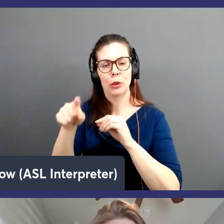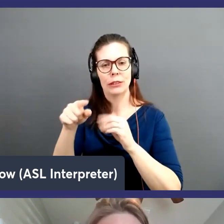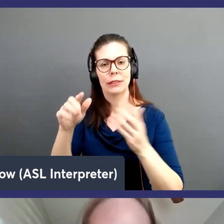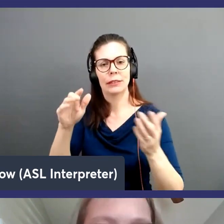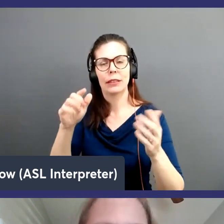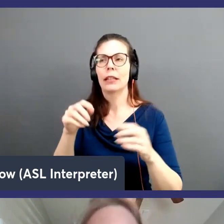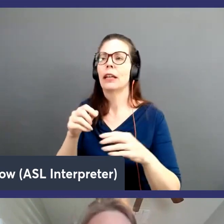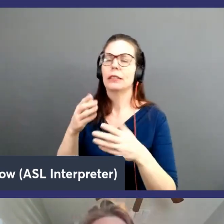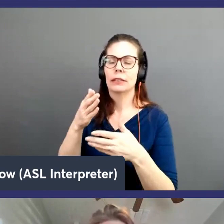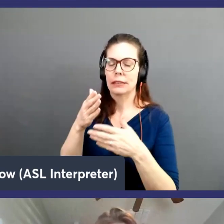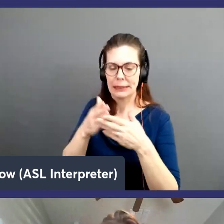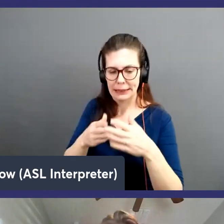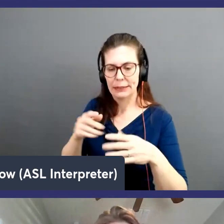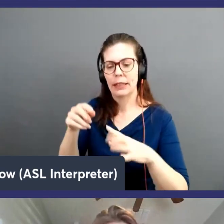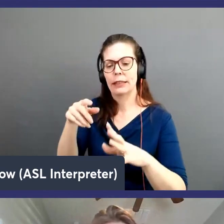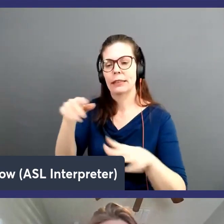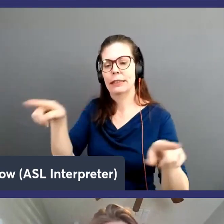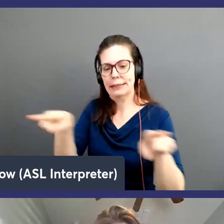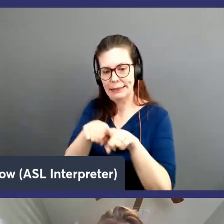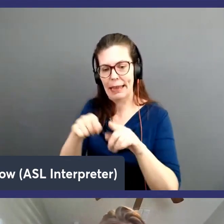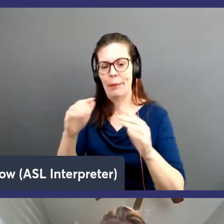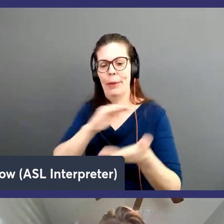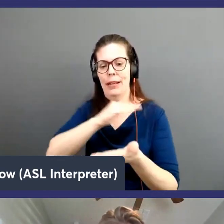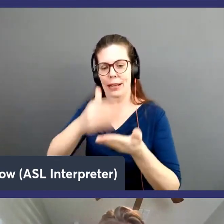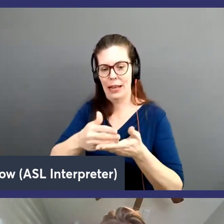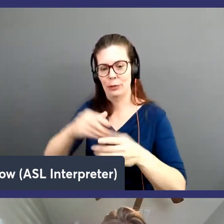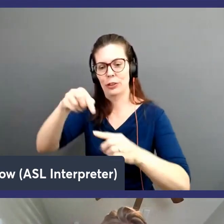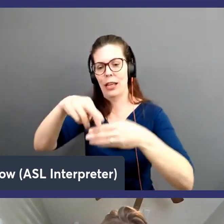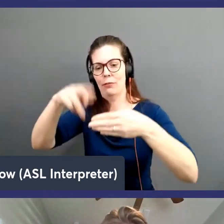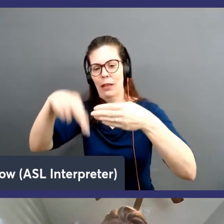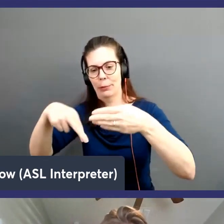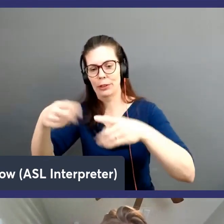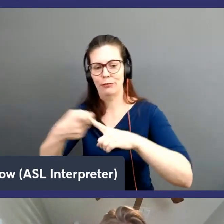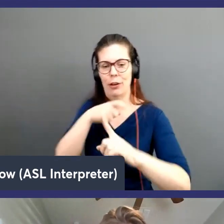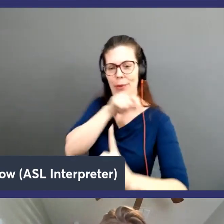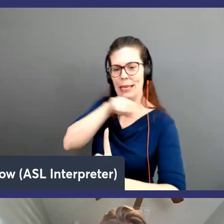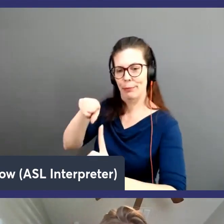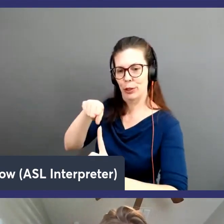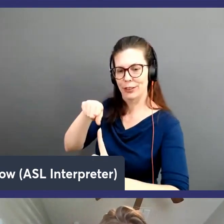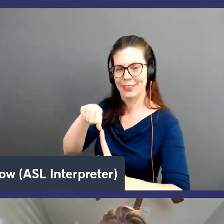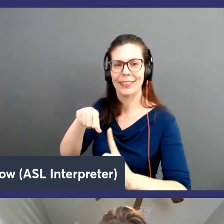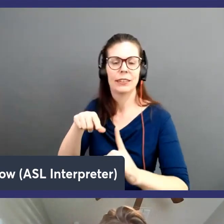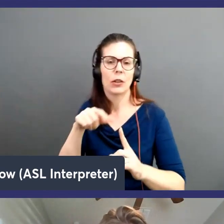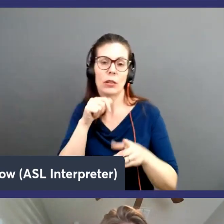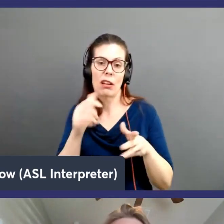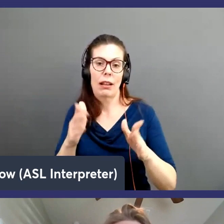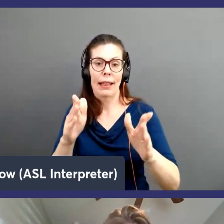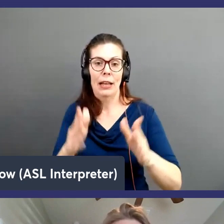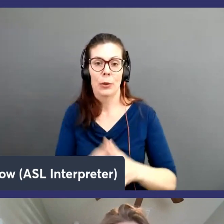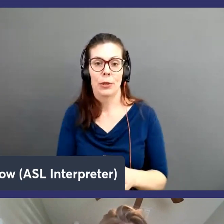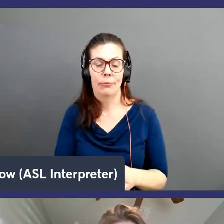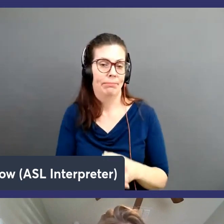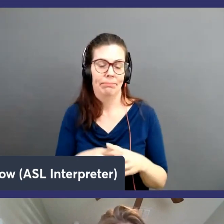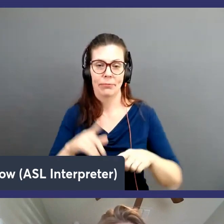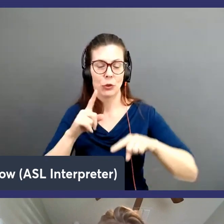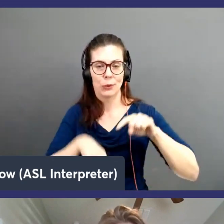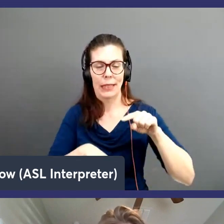of outputs as the number of inputs. And so, it's just not allowed, that you can clone things.